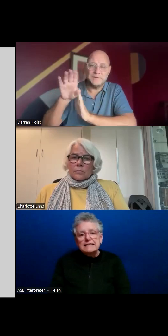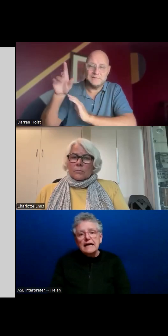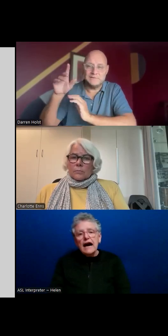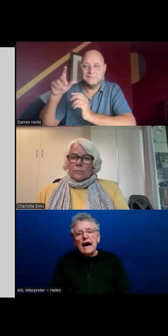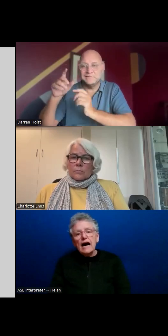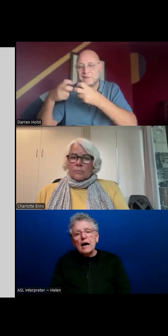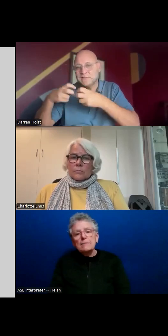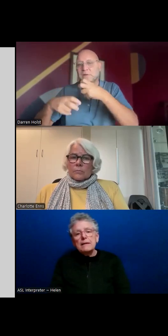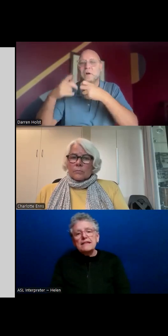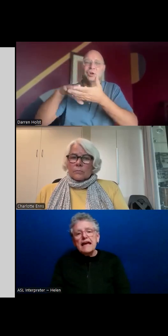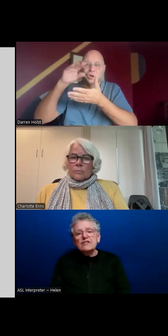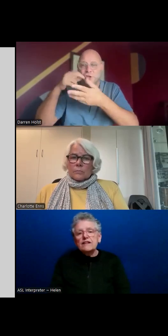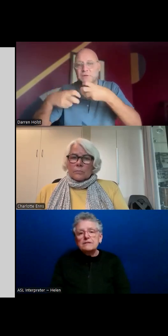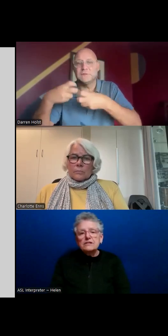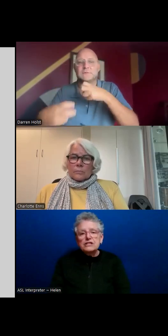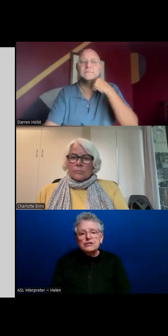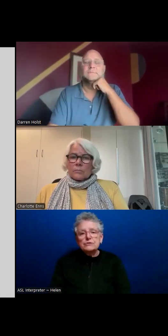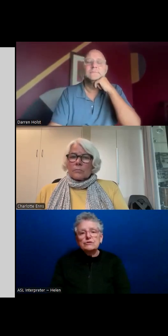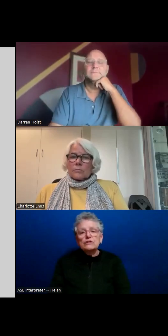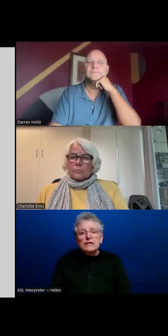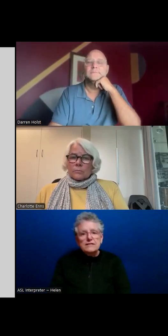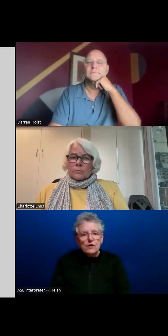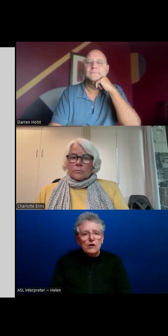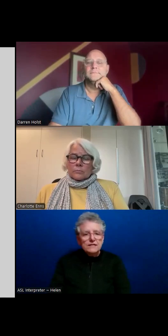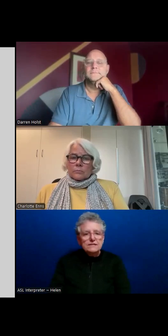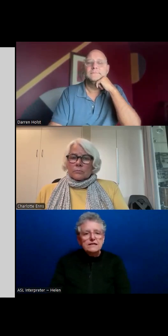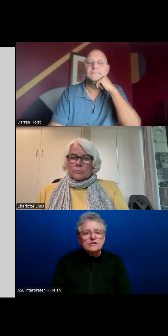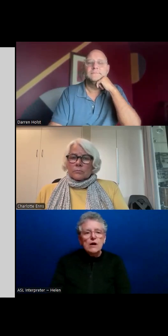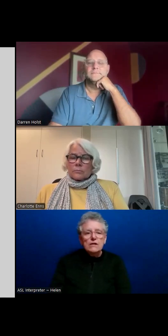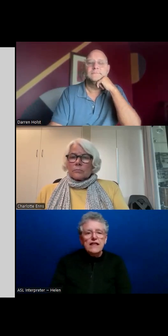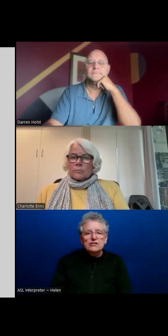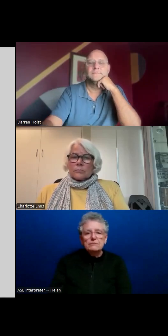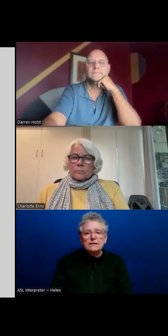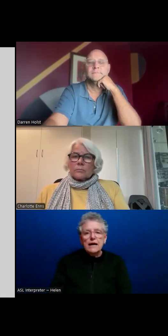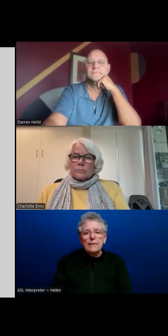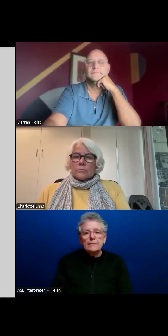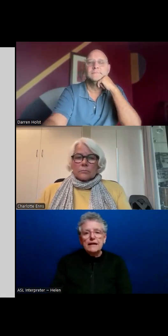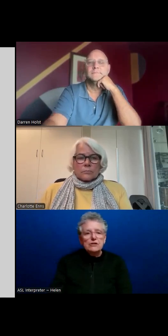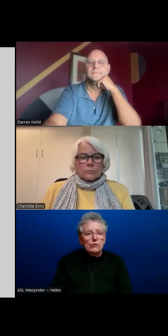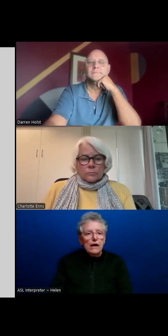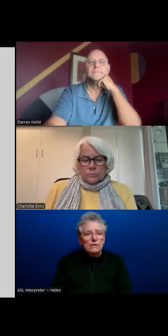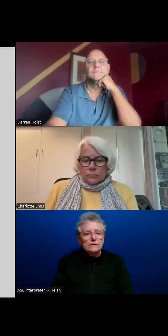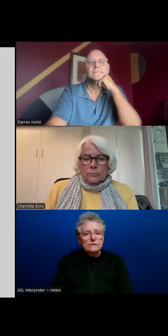other special needs, maybe they have developmental issues or learning difficulties. So all of that should be